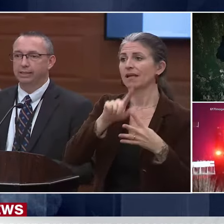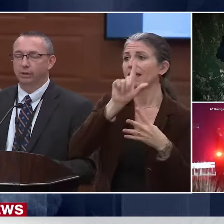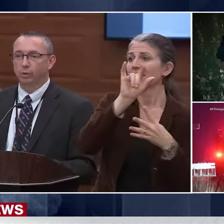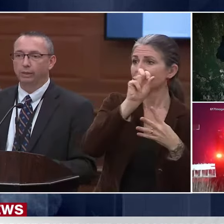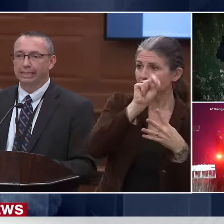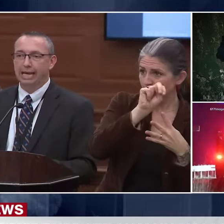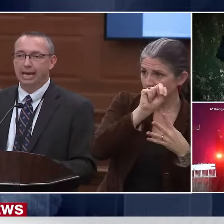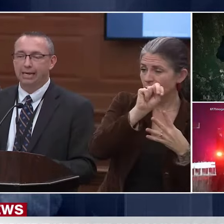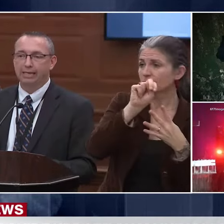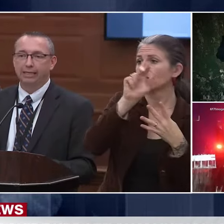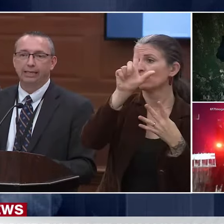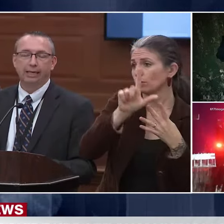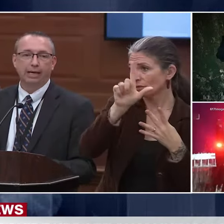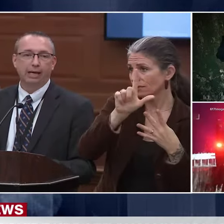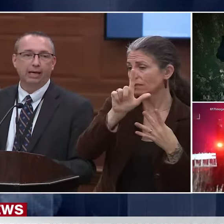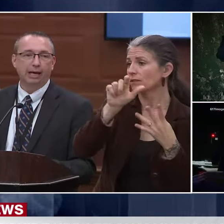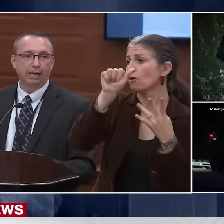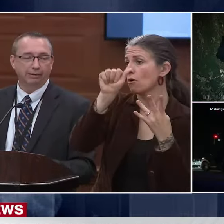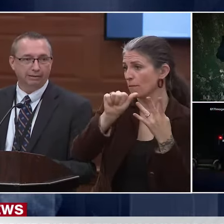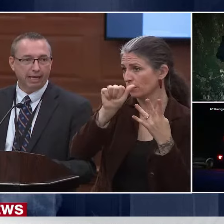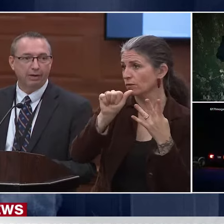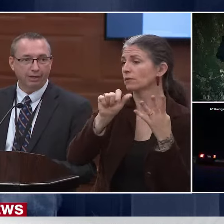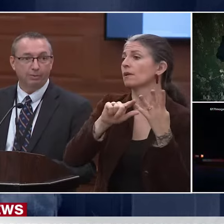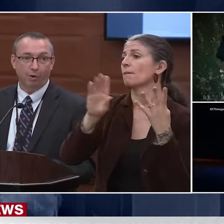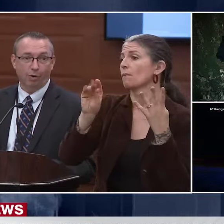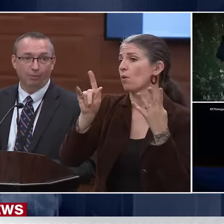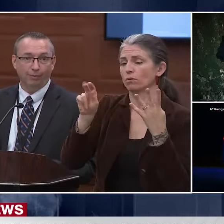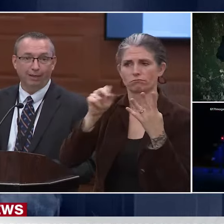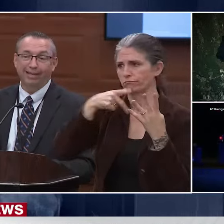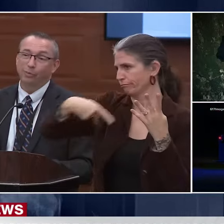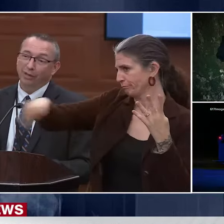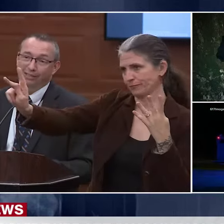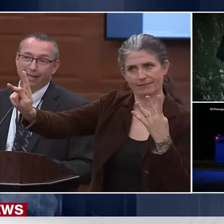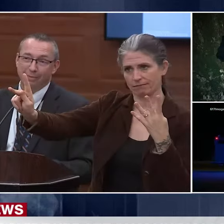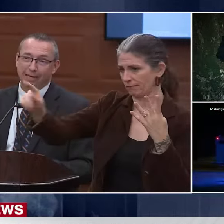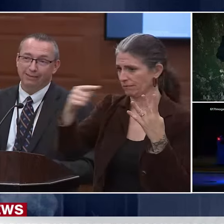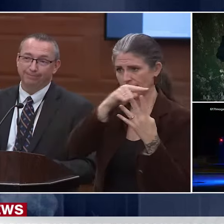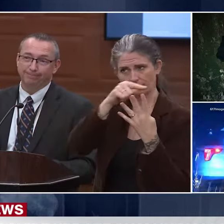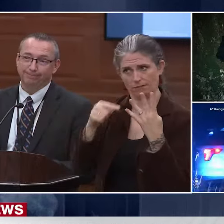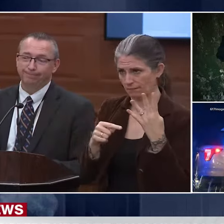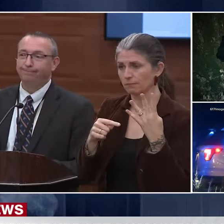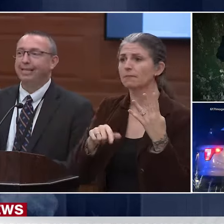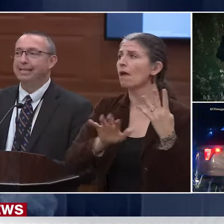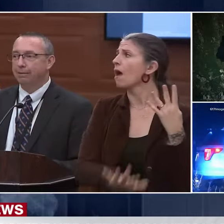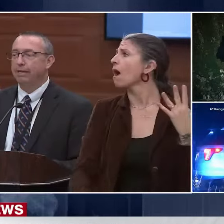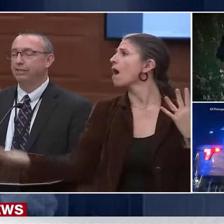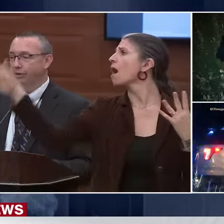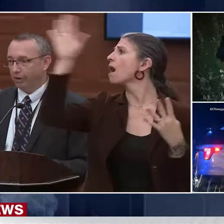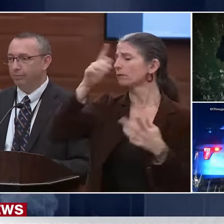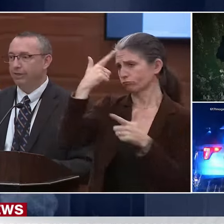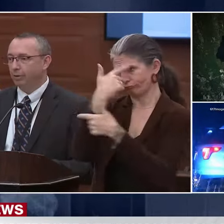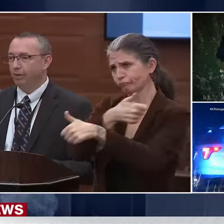AND IT'S IMPORTANT THAT I MENTION BECAUSE THE REST OF THE STATE IS ALLOWED TO CONTINUE